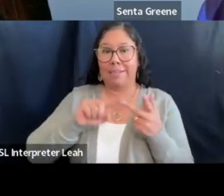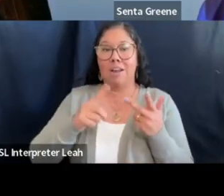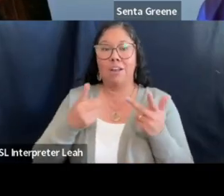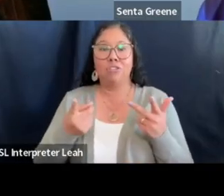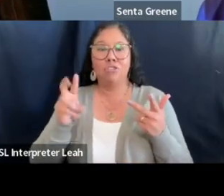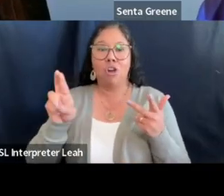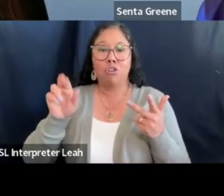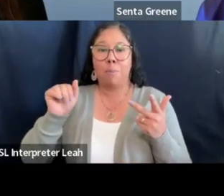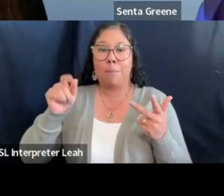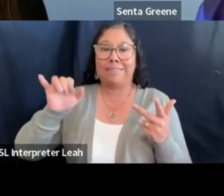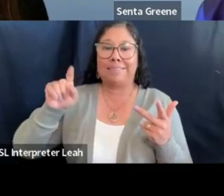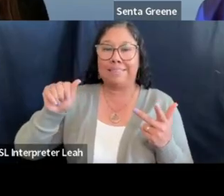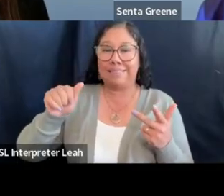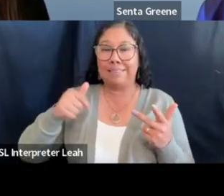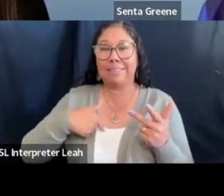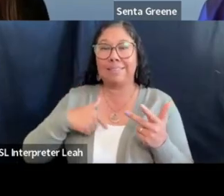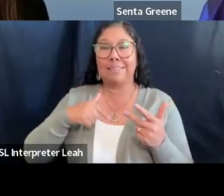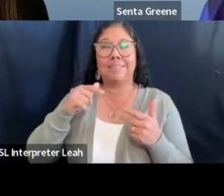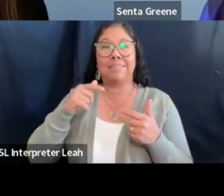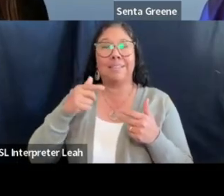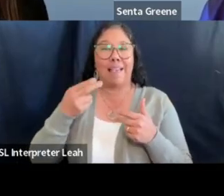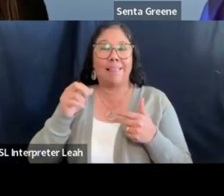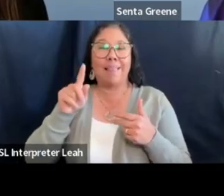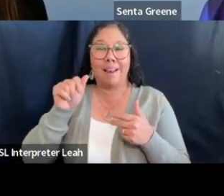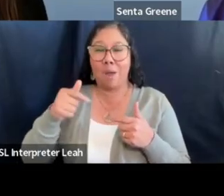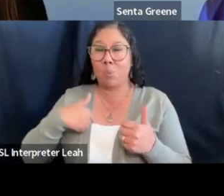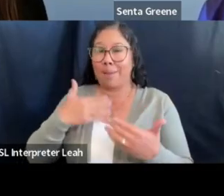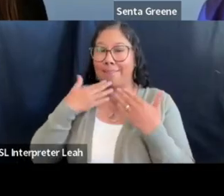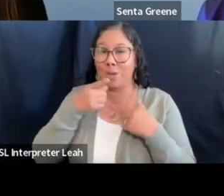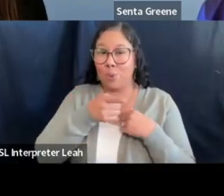we thank you from the bottom and tops of our hearts for not only showing up,